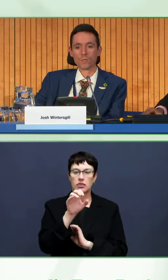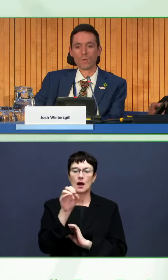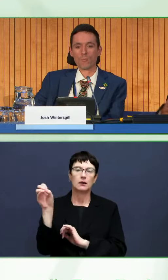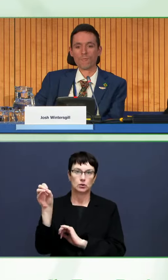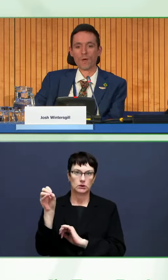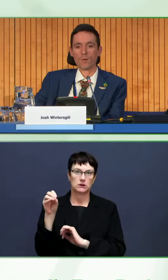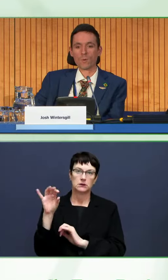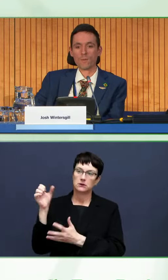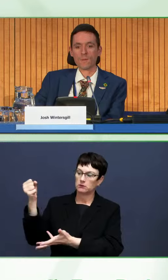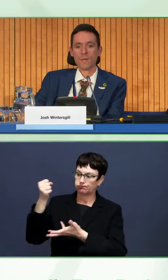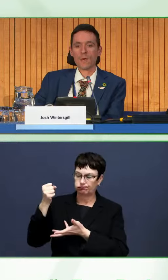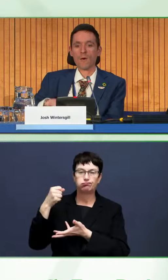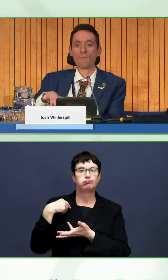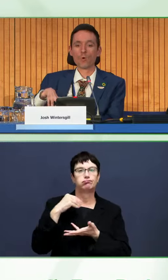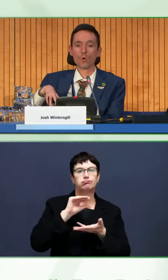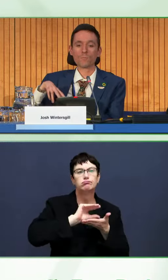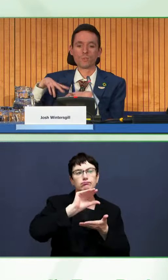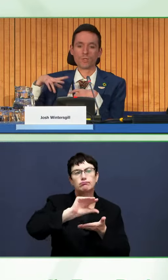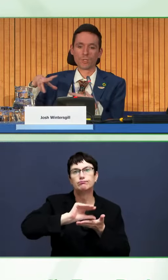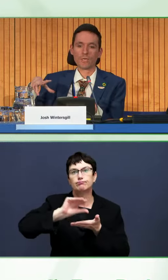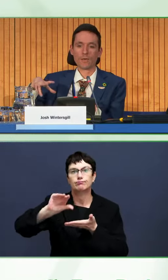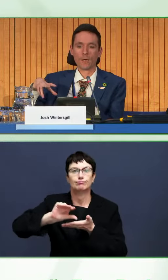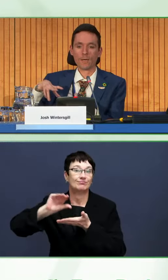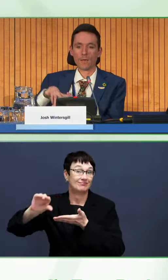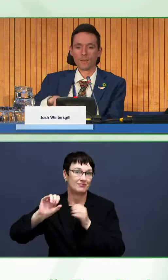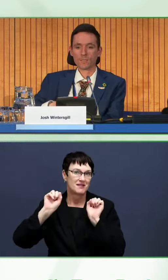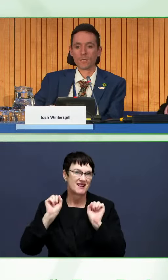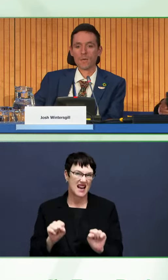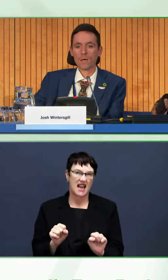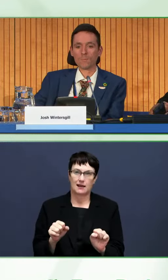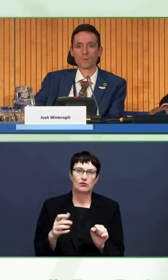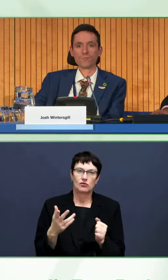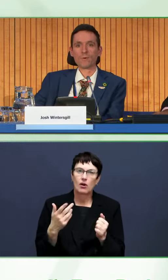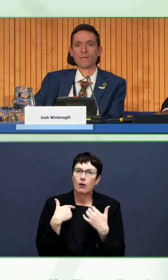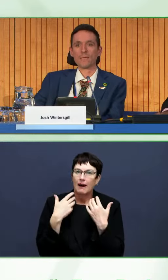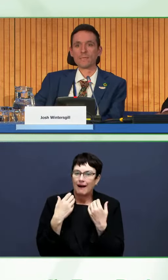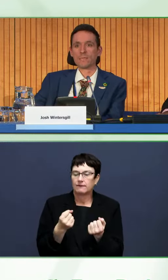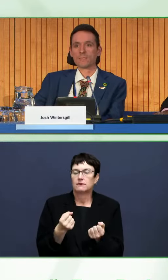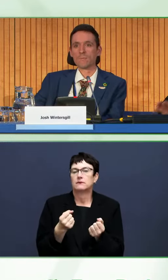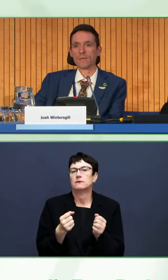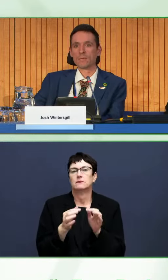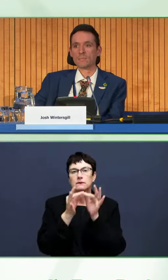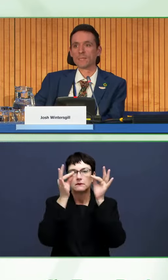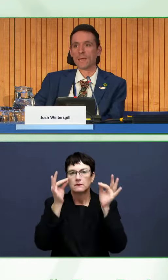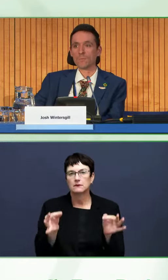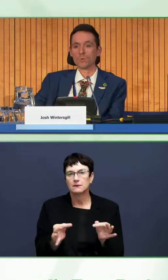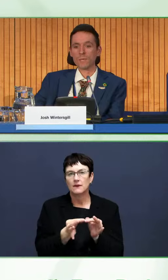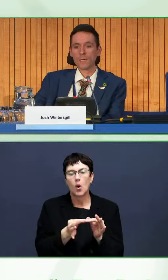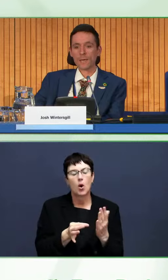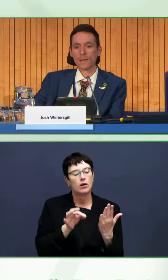So we provide forms, judging guidelines. So it's really easy to make this scalable.